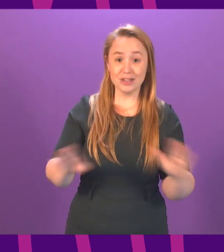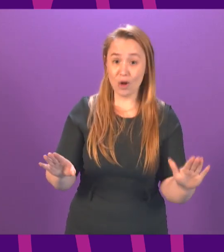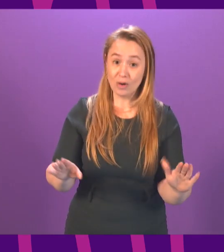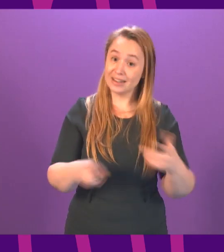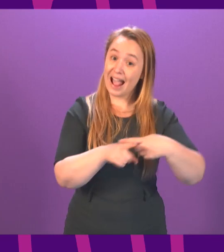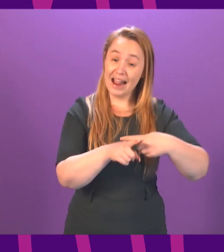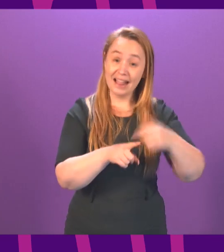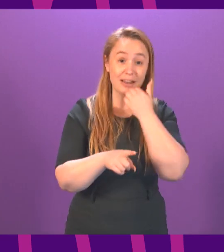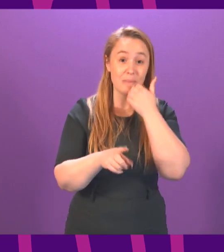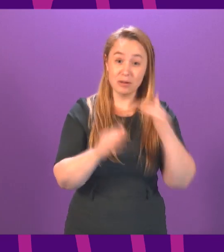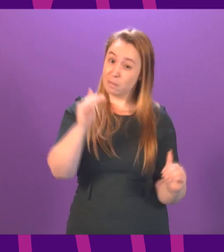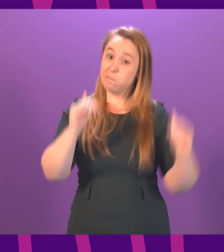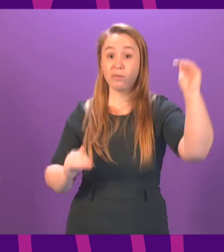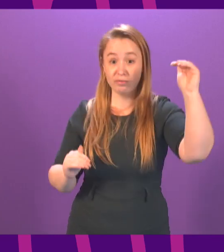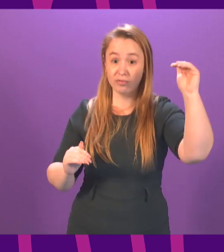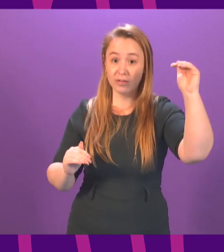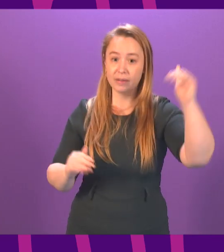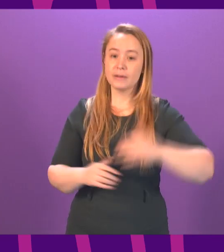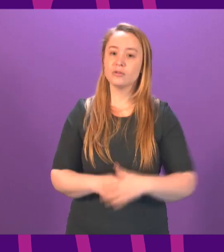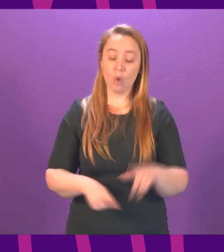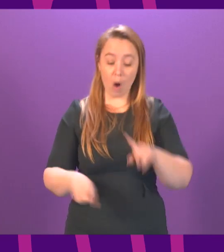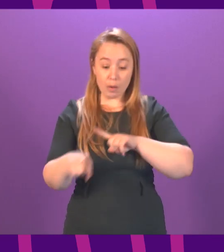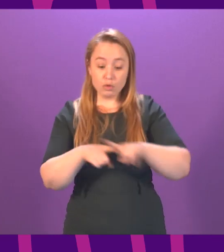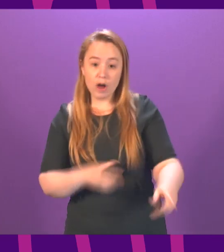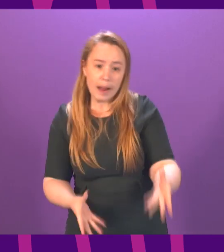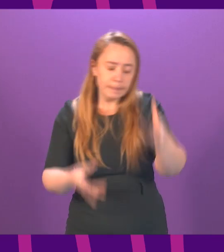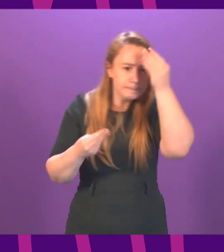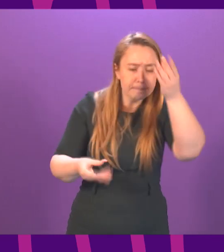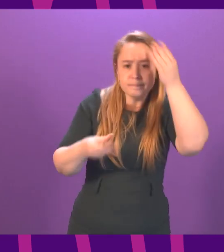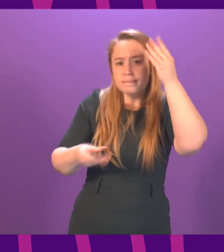I will never stop trying to listen and learn about how we can do those things